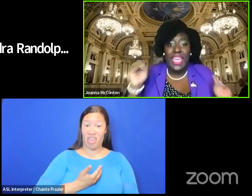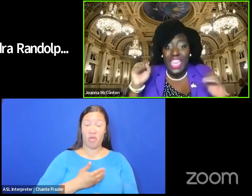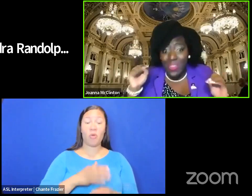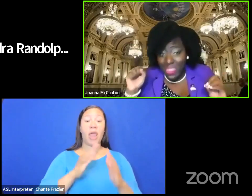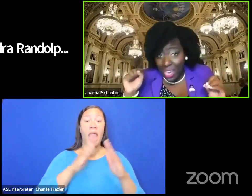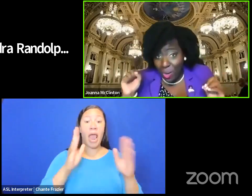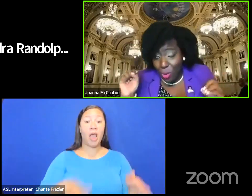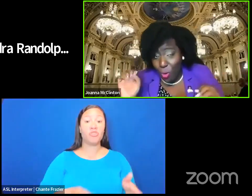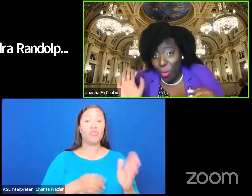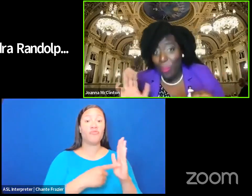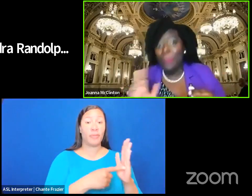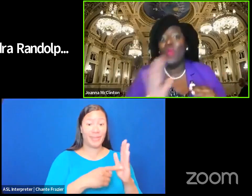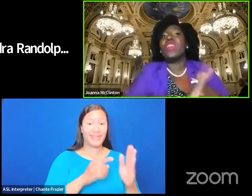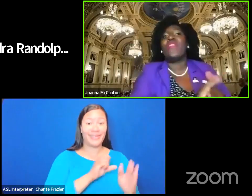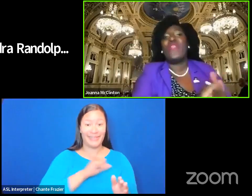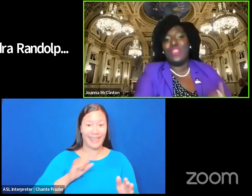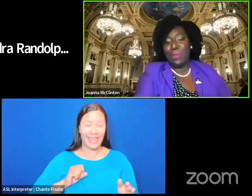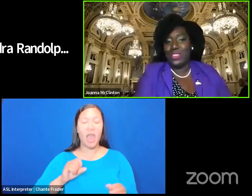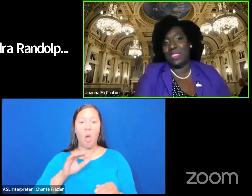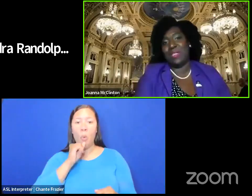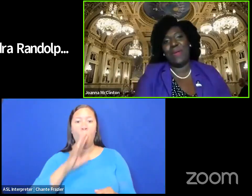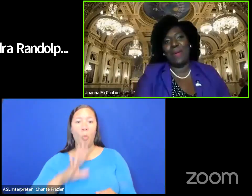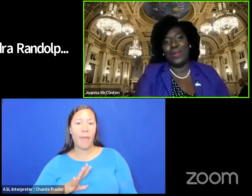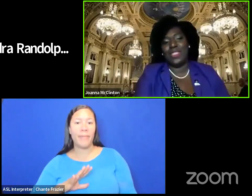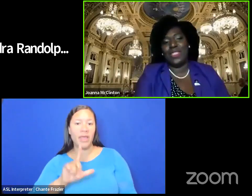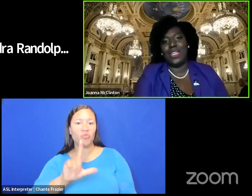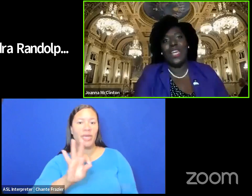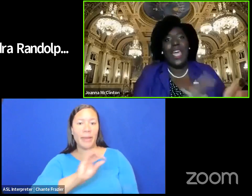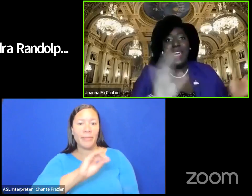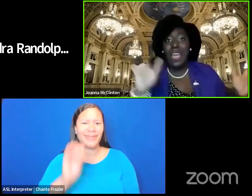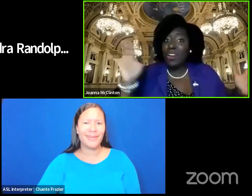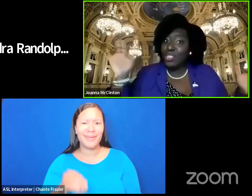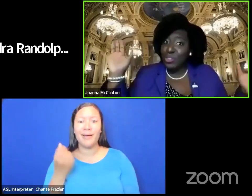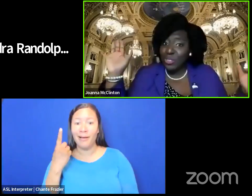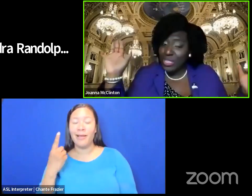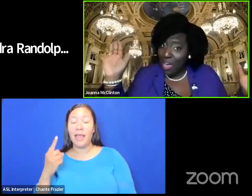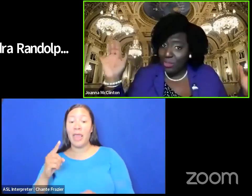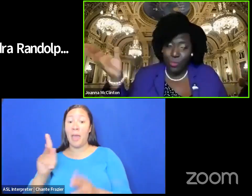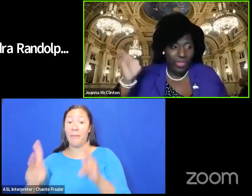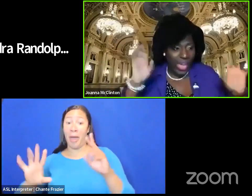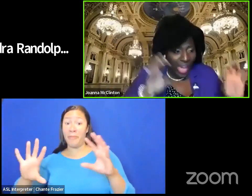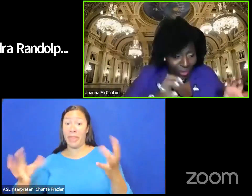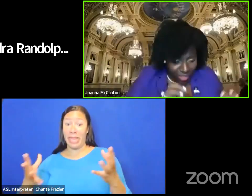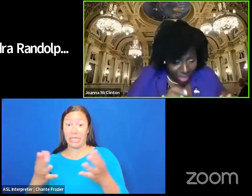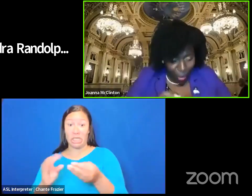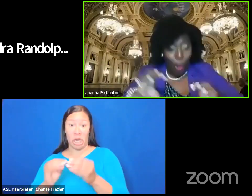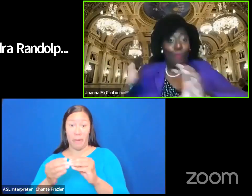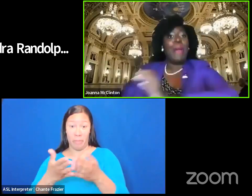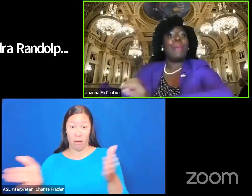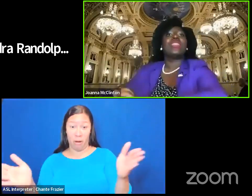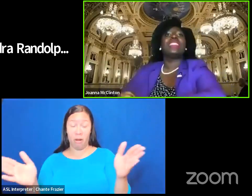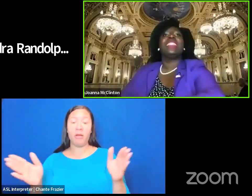politics we are still lagging behind. Where I work in Harrisburg Pennsylvania has 29% of our positions in the